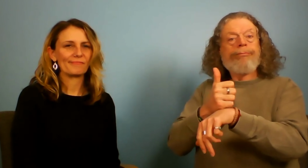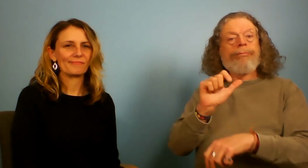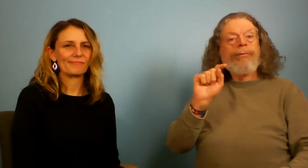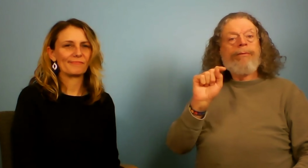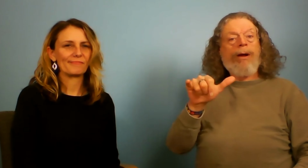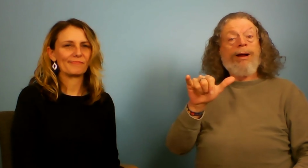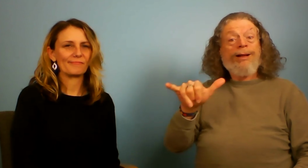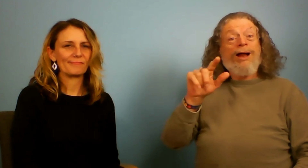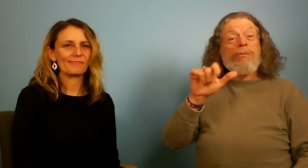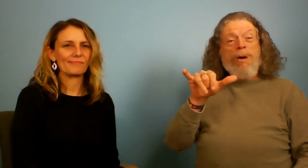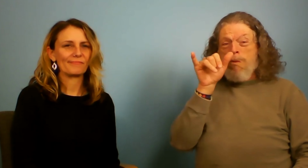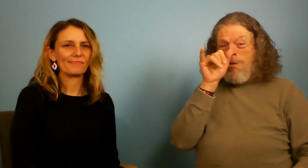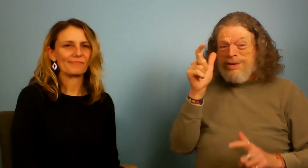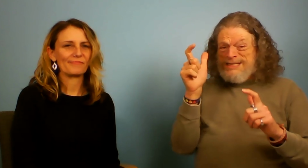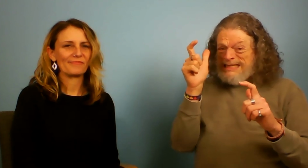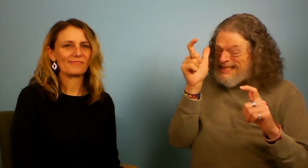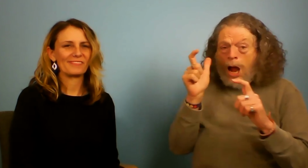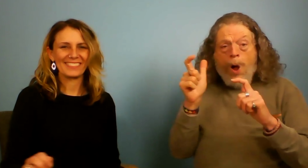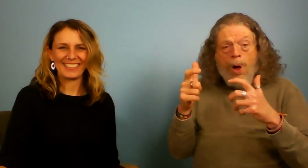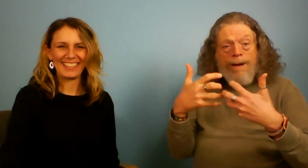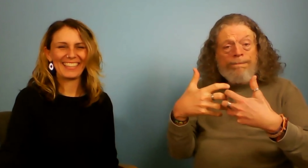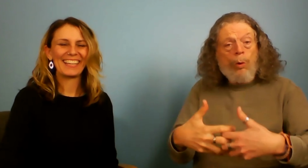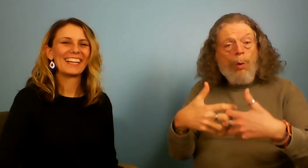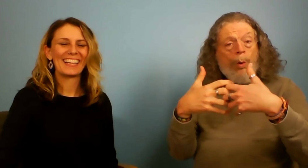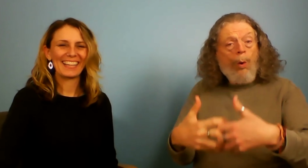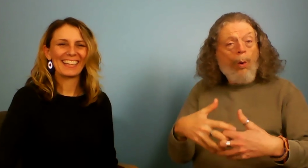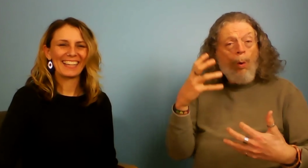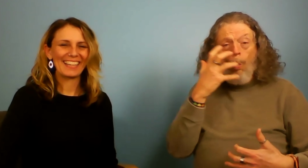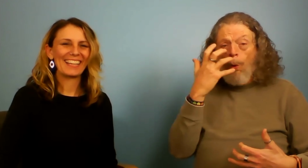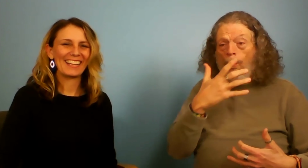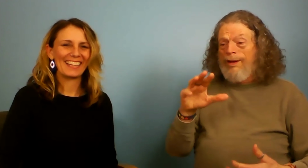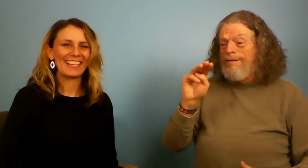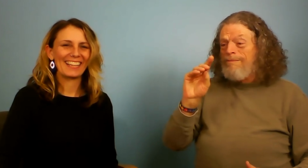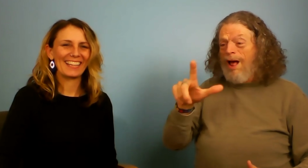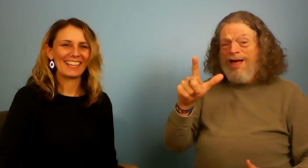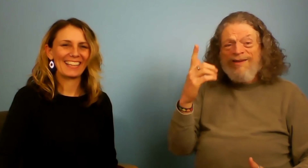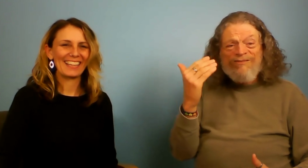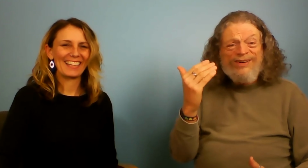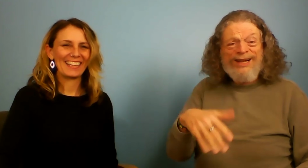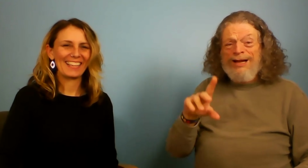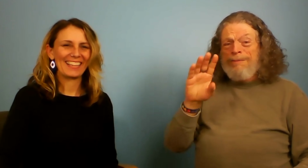Then they had the TTY. Oh, the old ones were these big heavy metal machines!